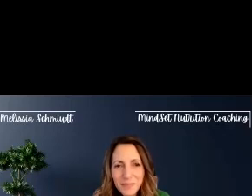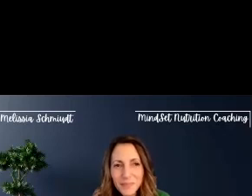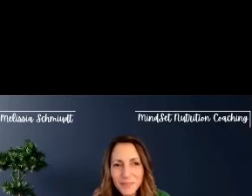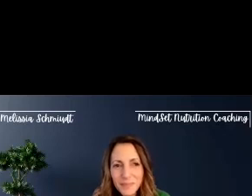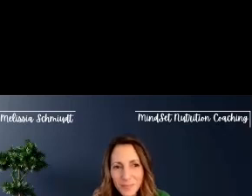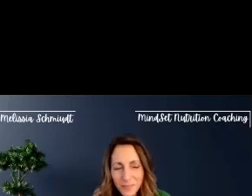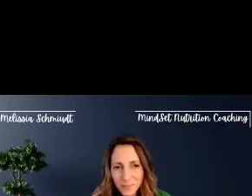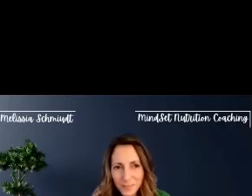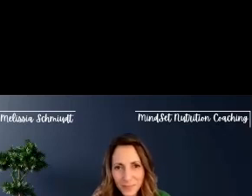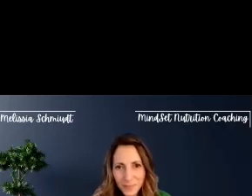to ask their question directly.